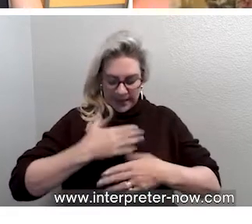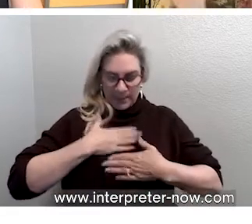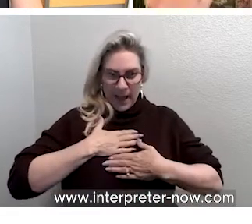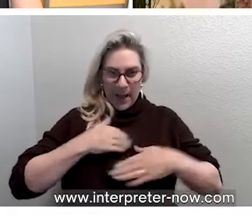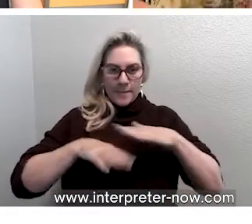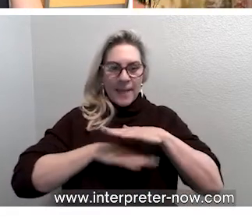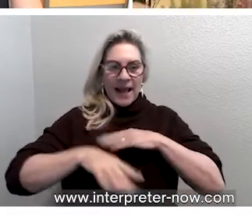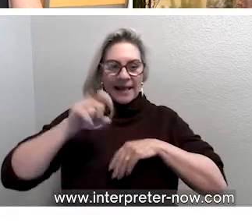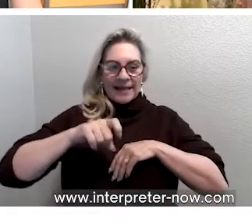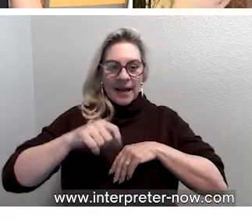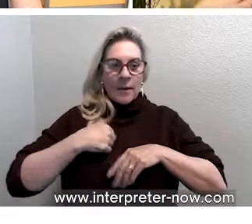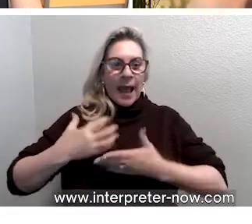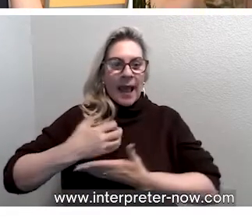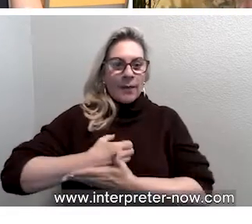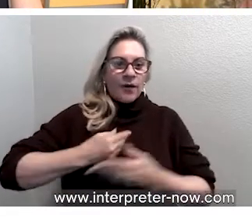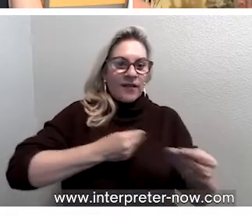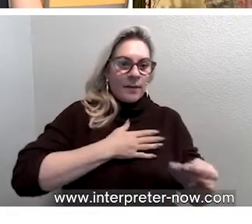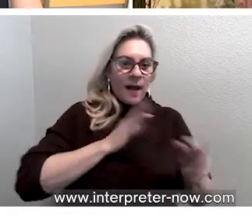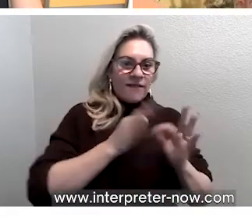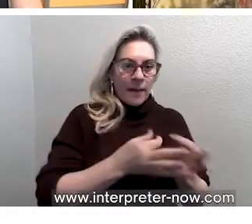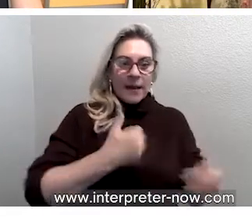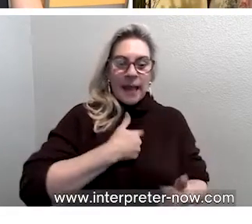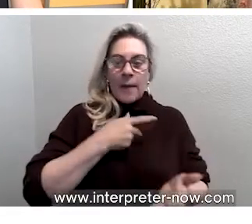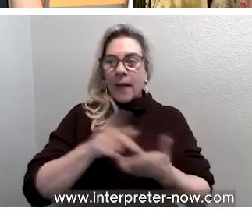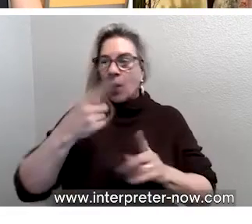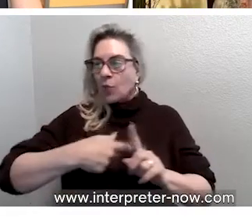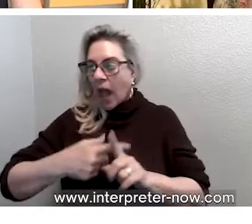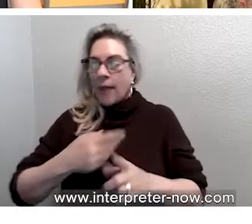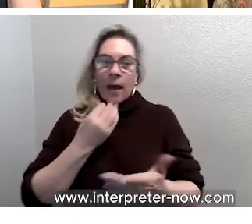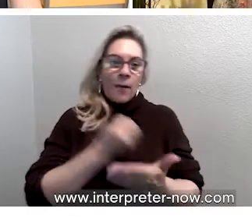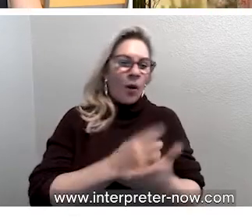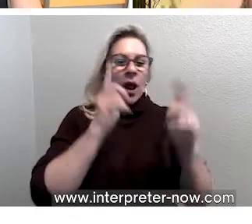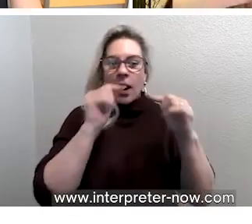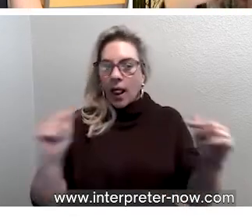Again, my income to feed my family and myself and pay my rent and my mortgage and all those things.